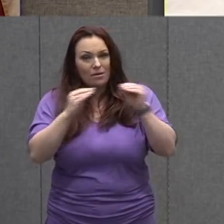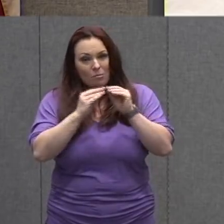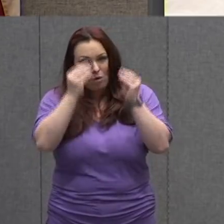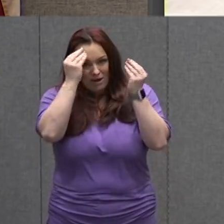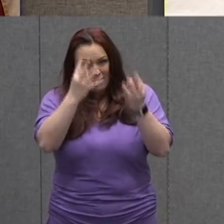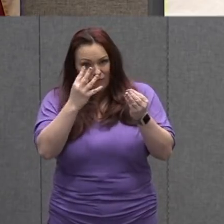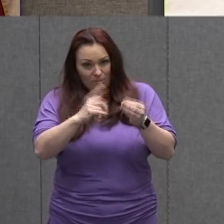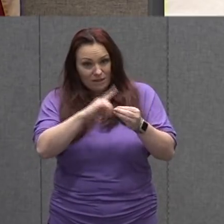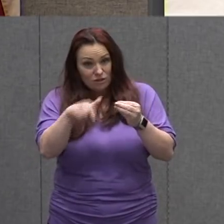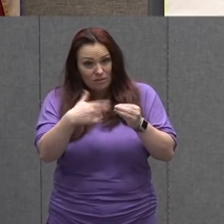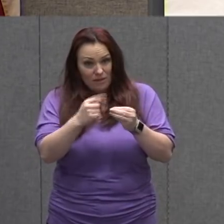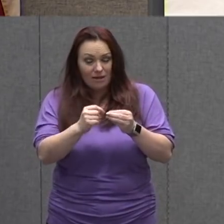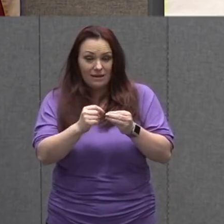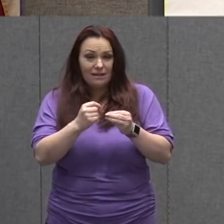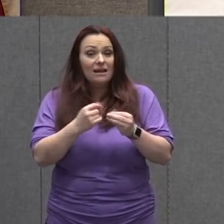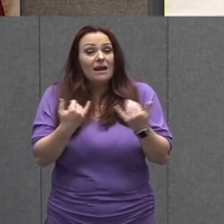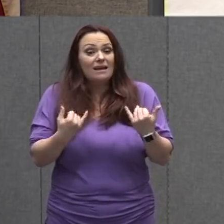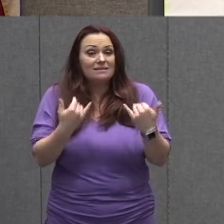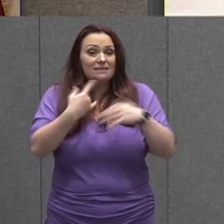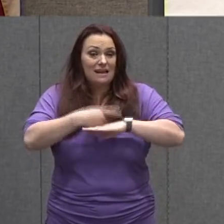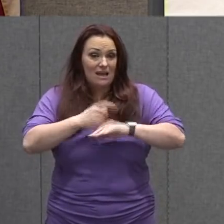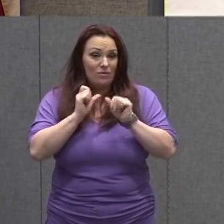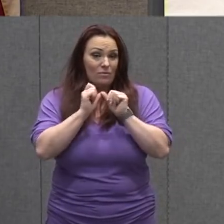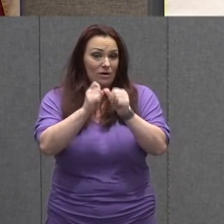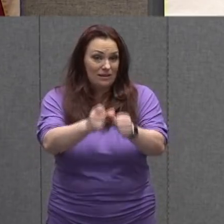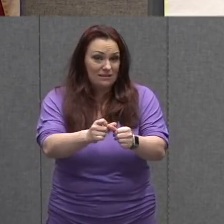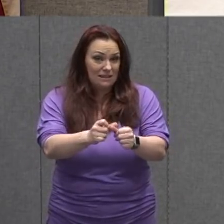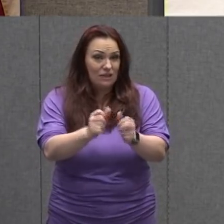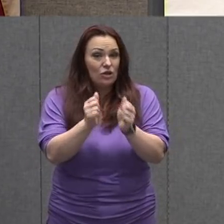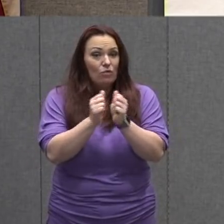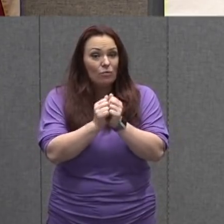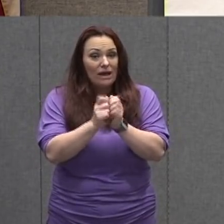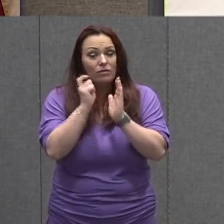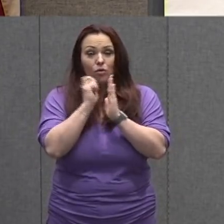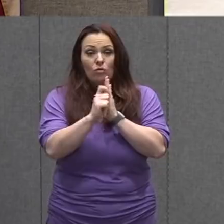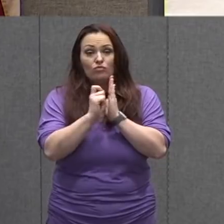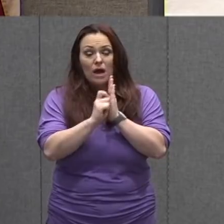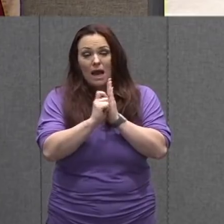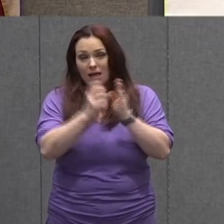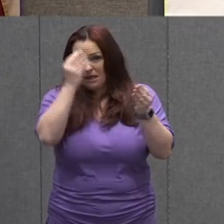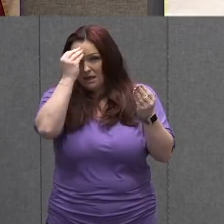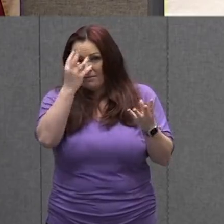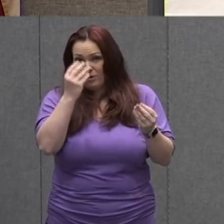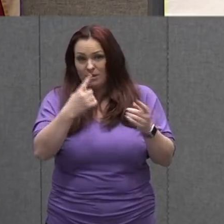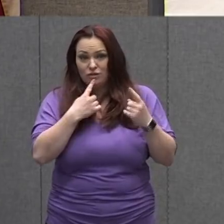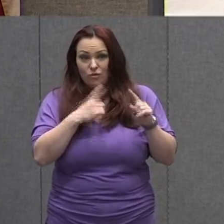along our path of writing an informational report, and let's review really quick